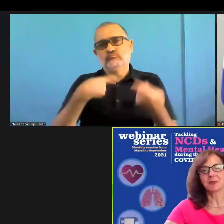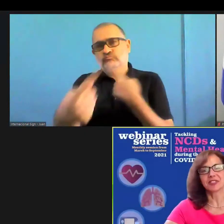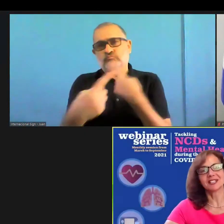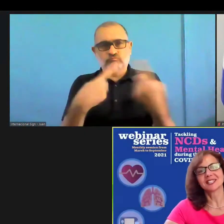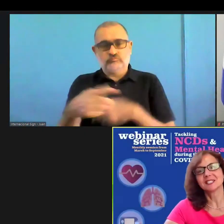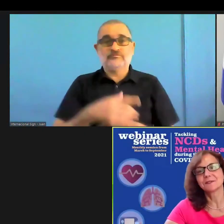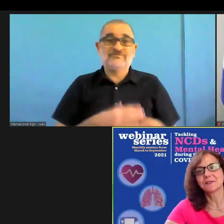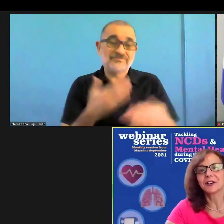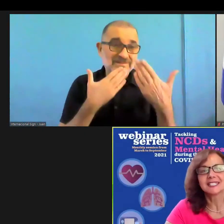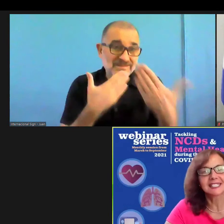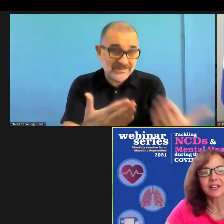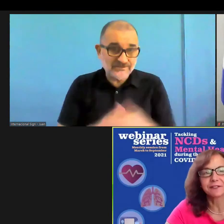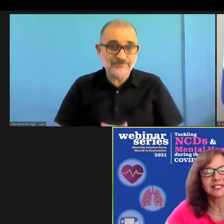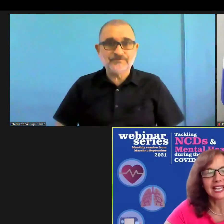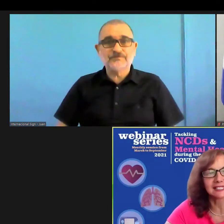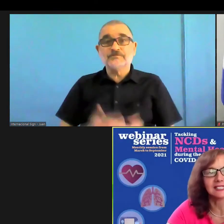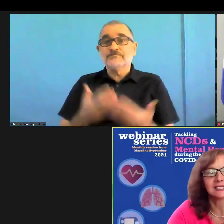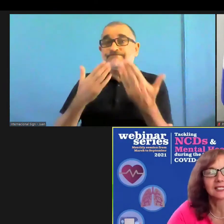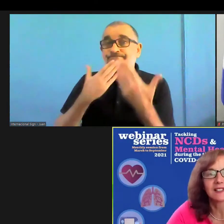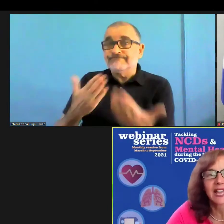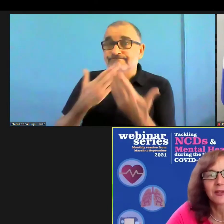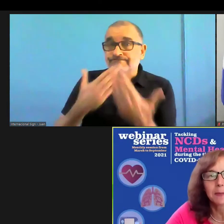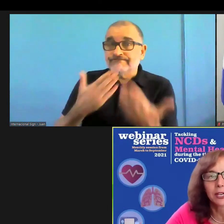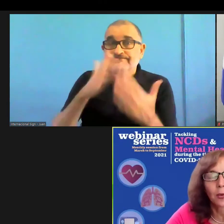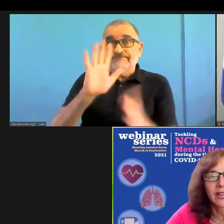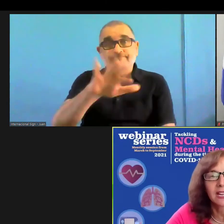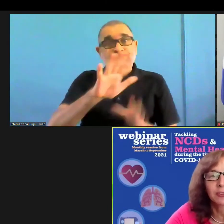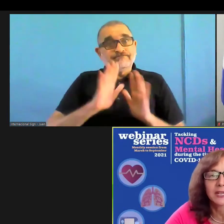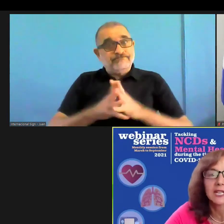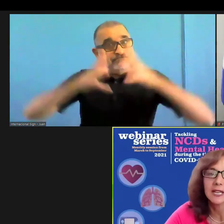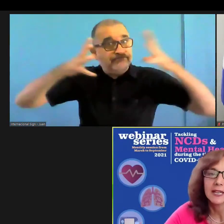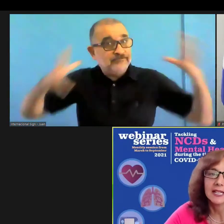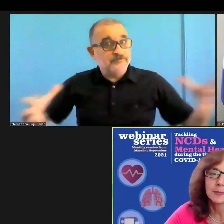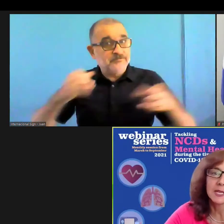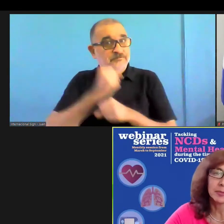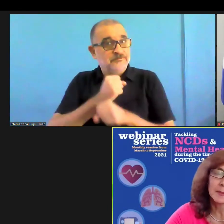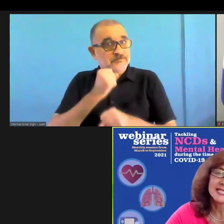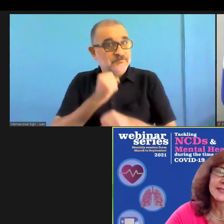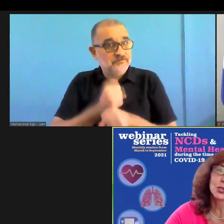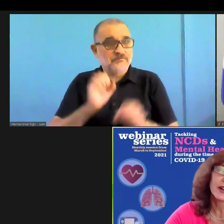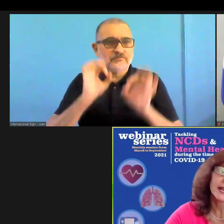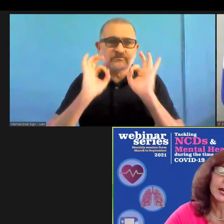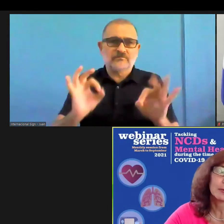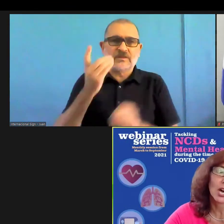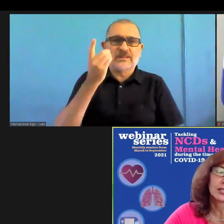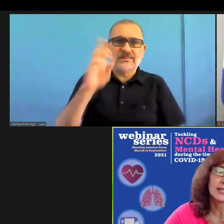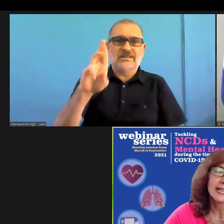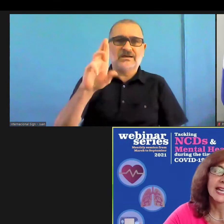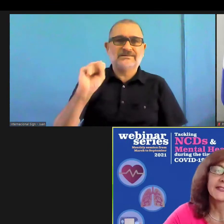with us these very insightful lessons on how the Paraguayan government has been implementing the chronic care model and the